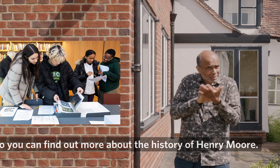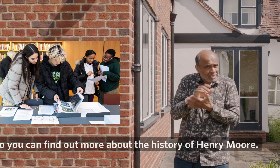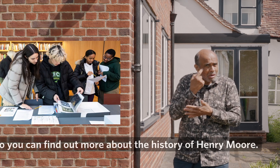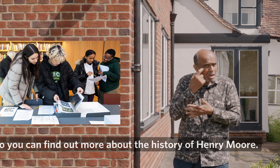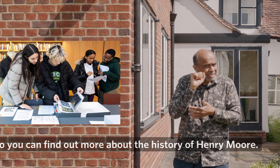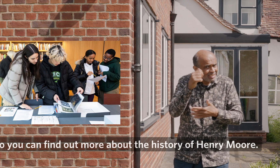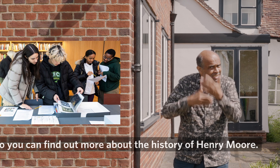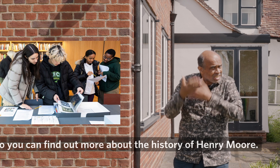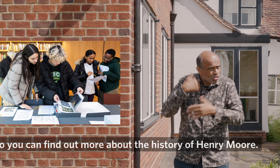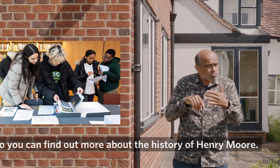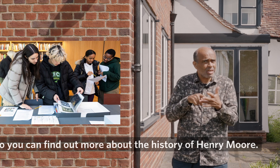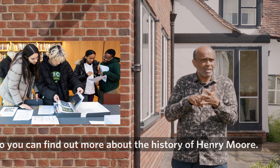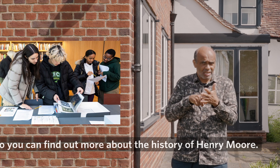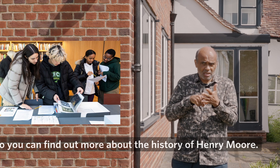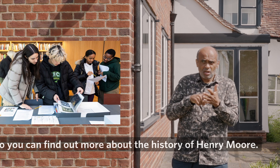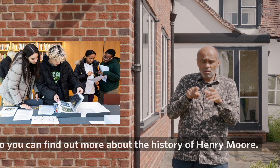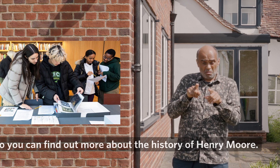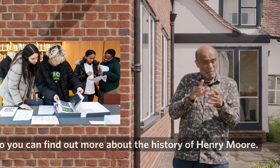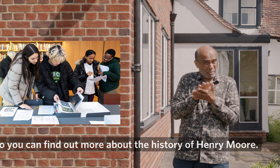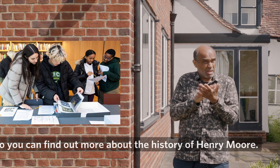so you can find out more about the history of Henry Moore.